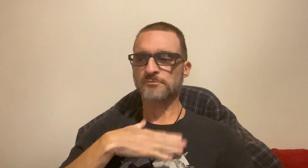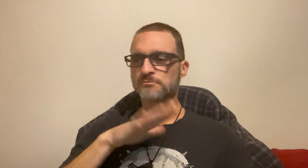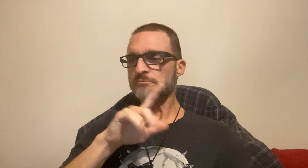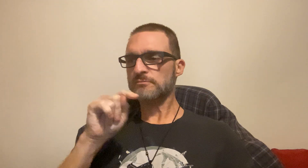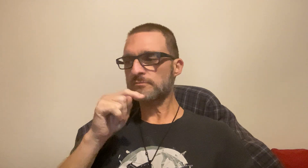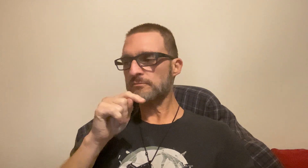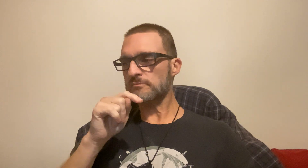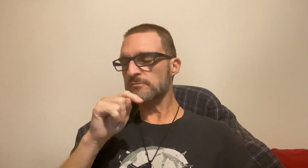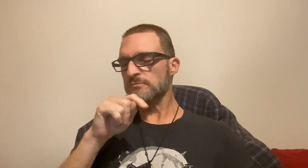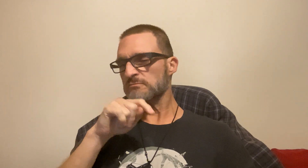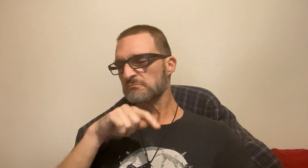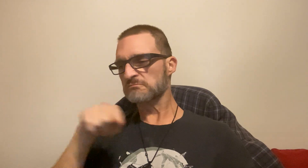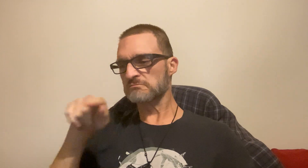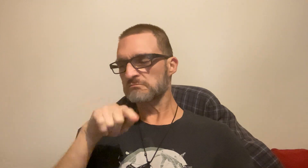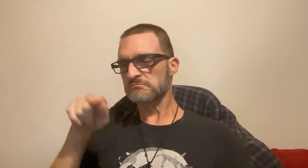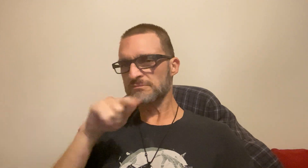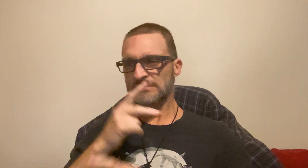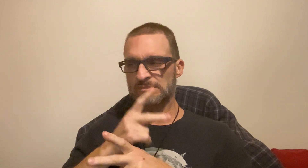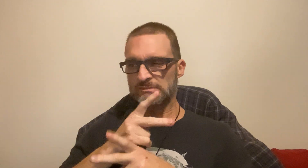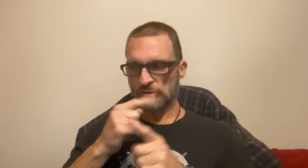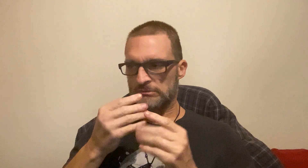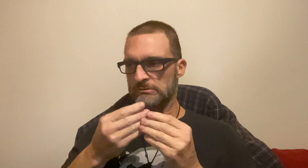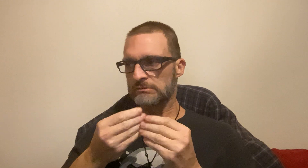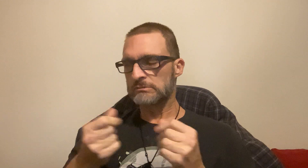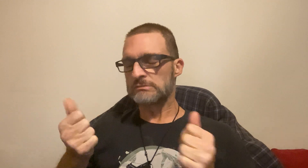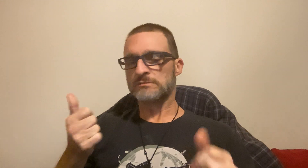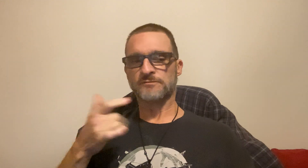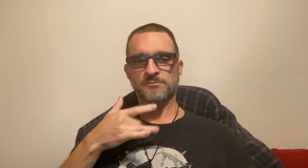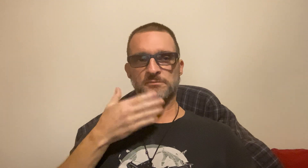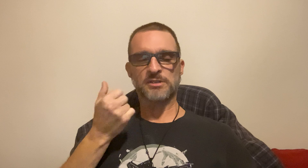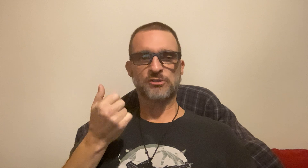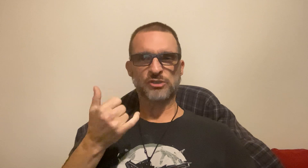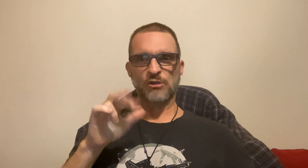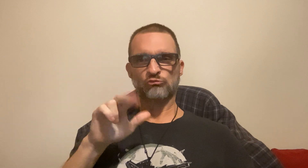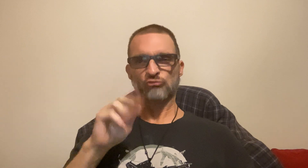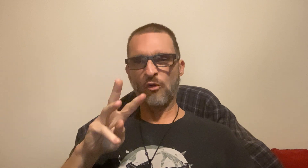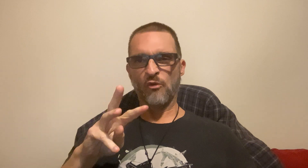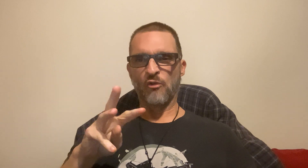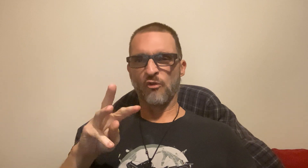I will take care of my butt some time this week. Figuring out how to relieve the pain and feel better.